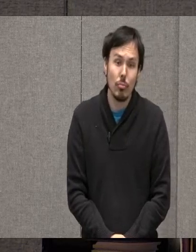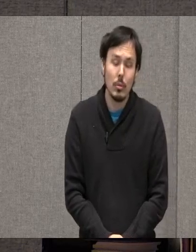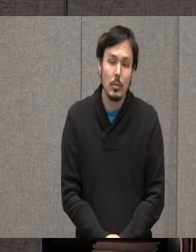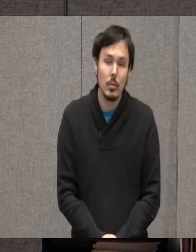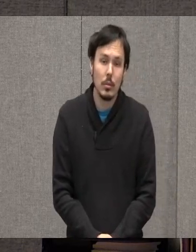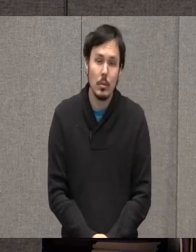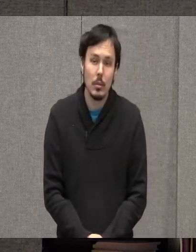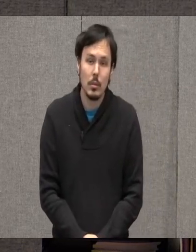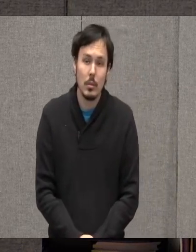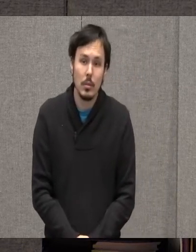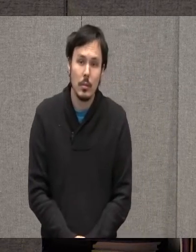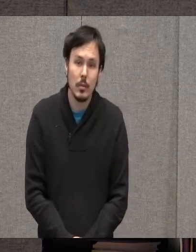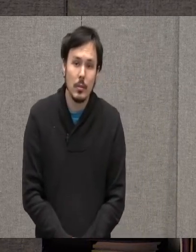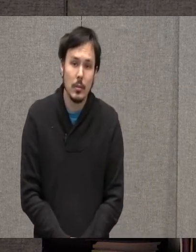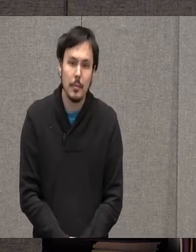I think it's kind of interesting